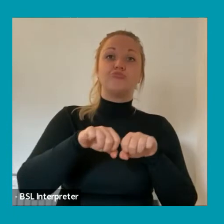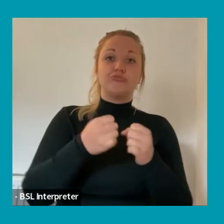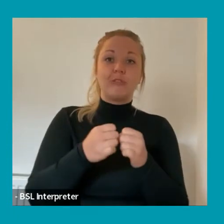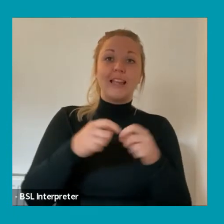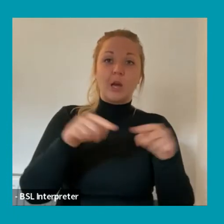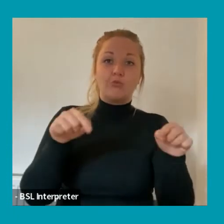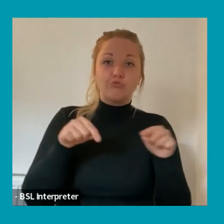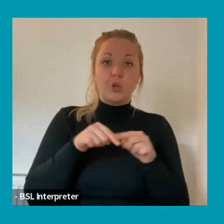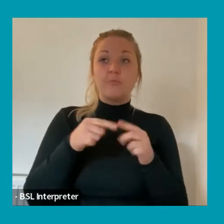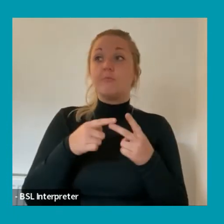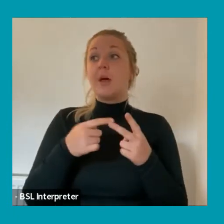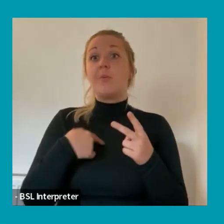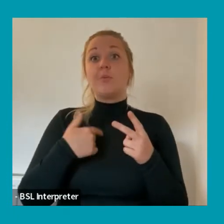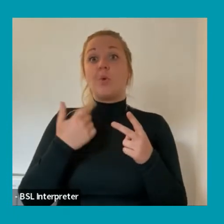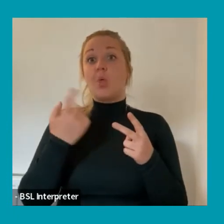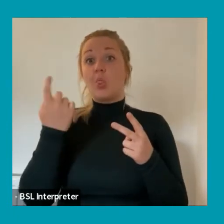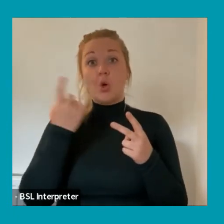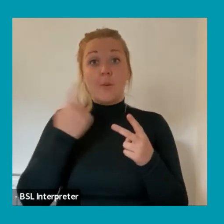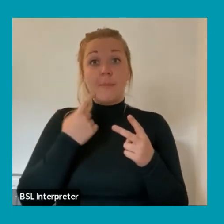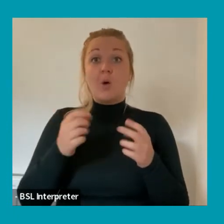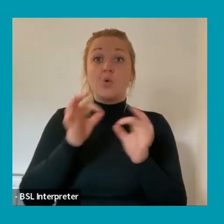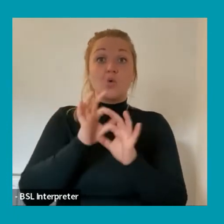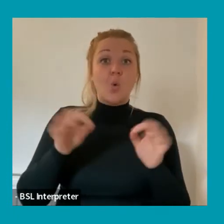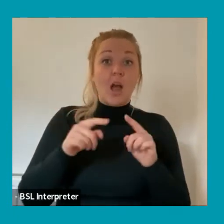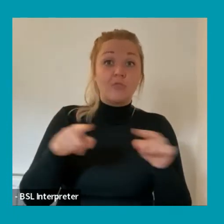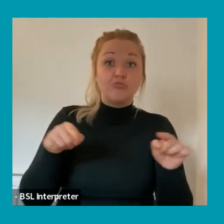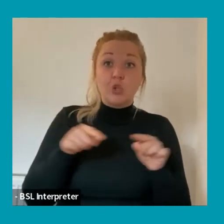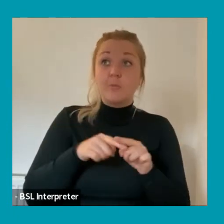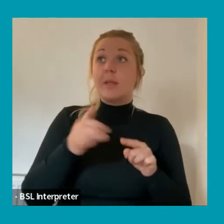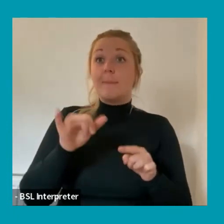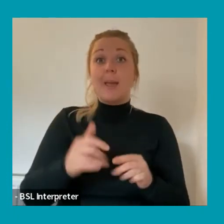It could be a break away from